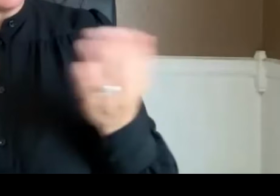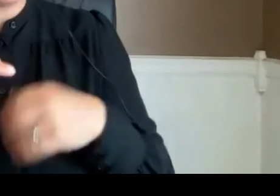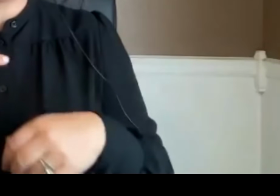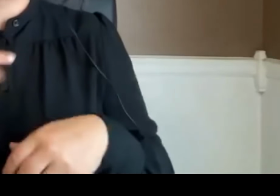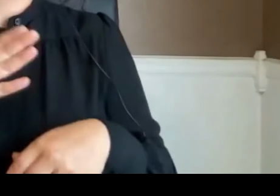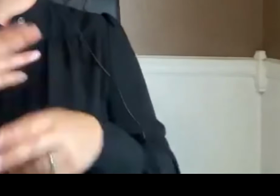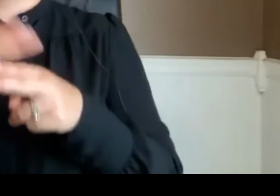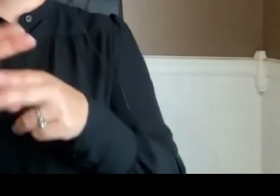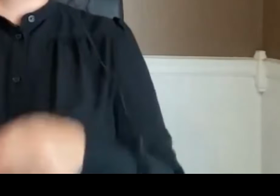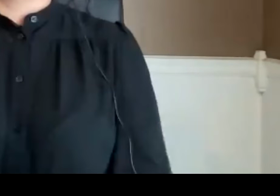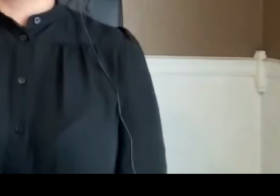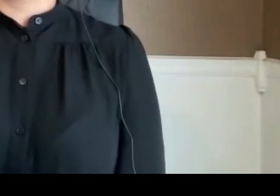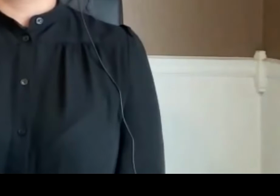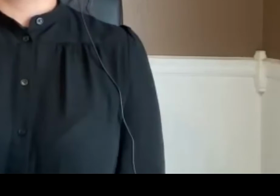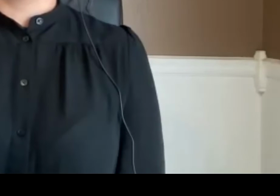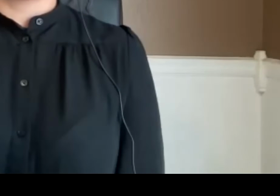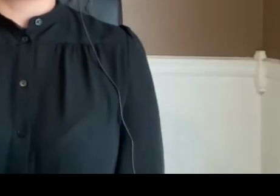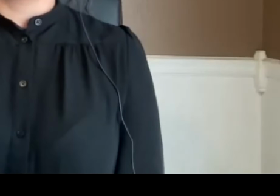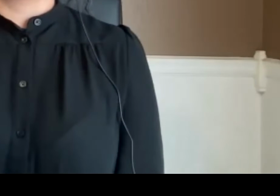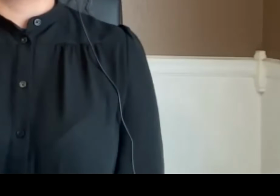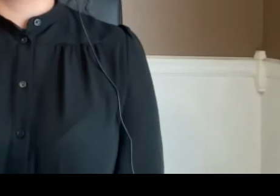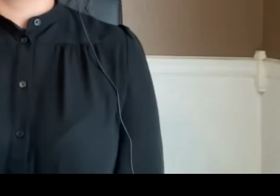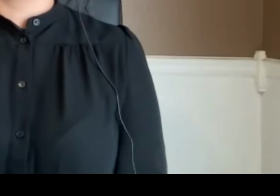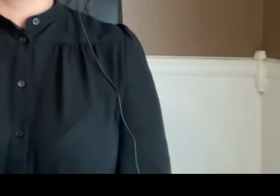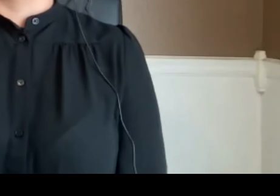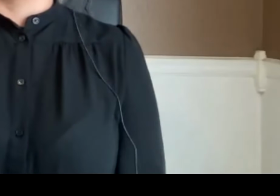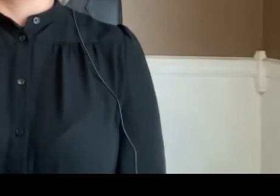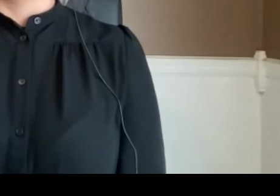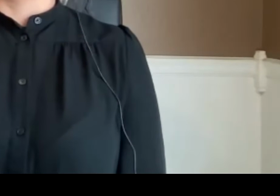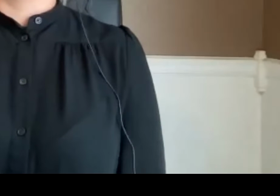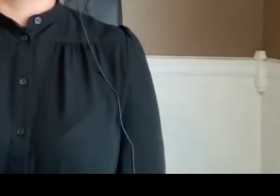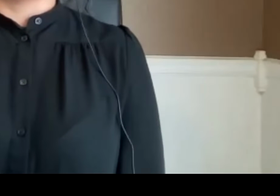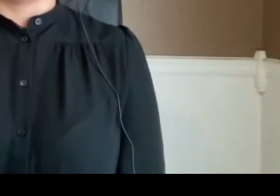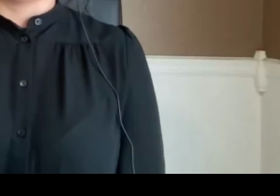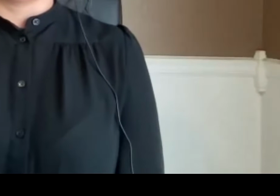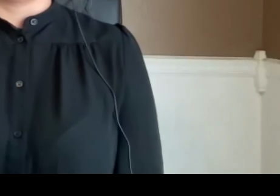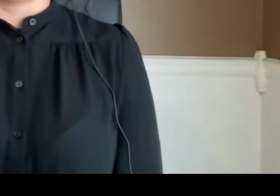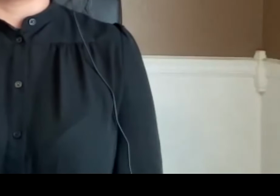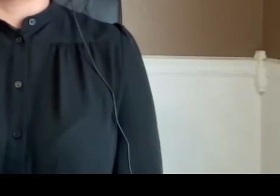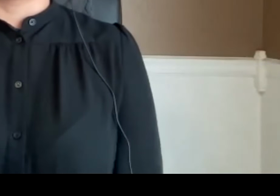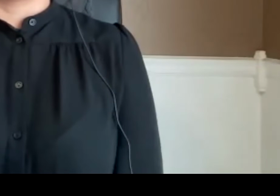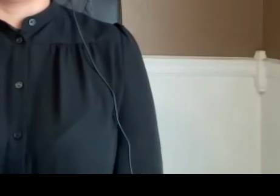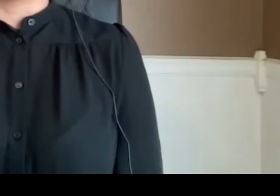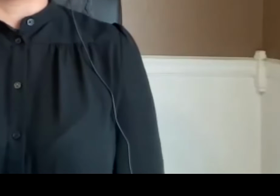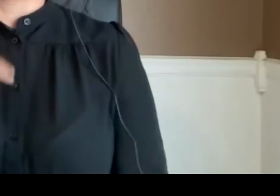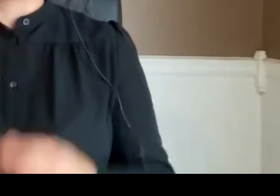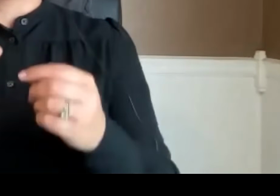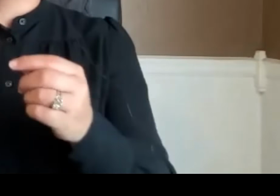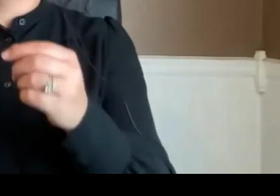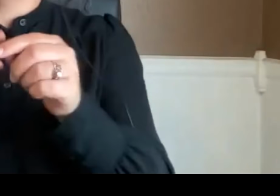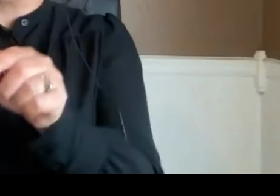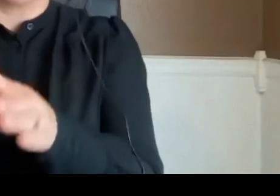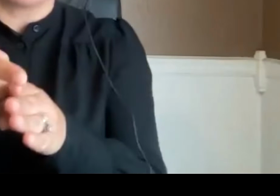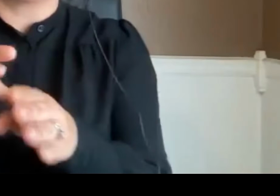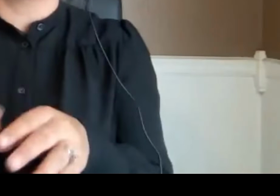a UX practitioner who also specializes in data visualization and so this talk is going